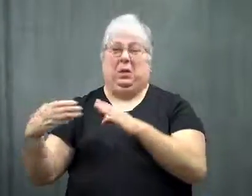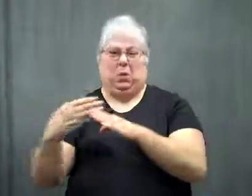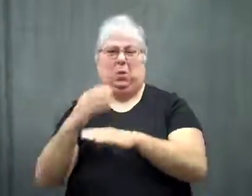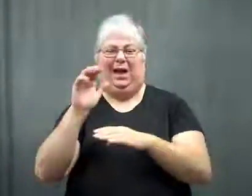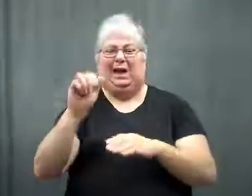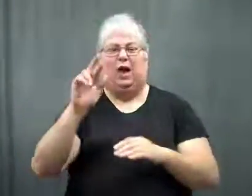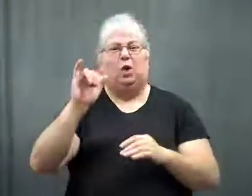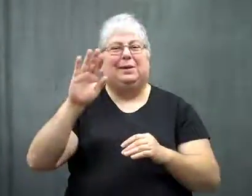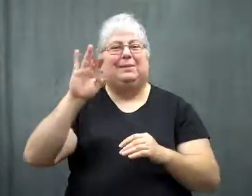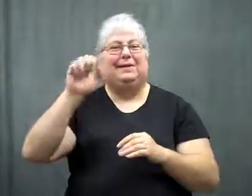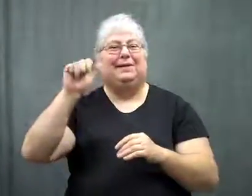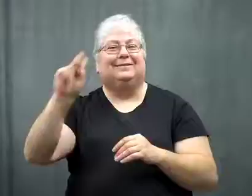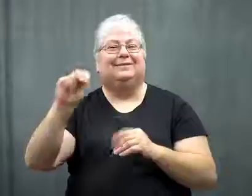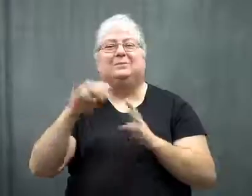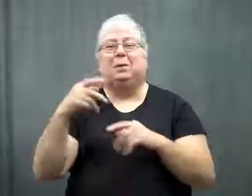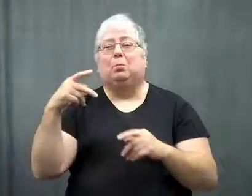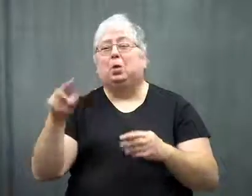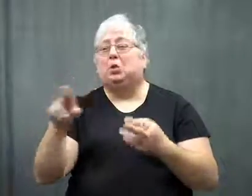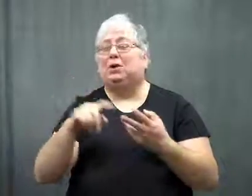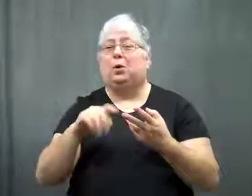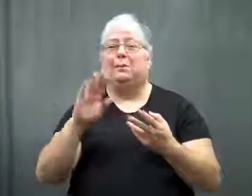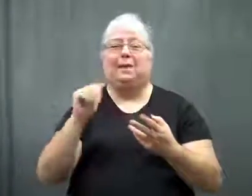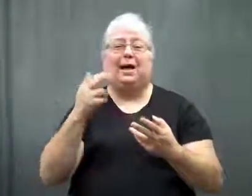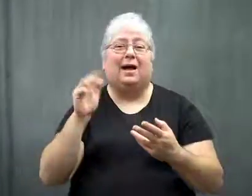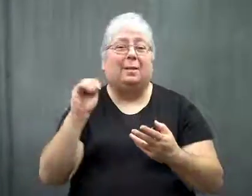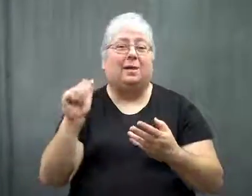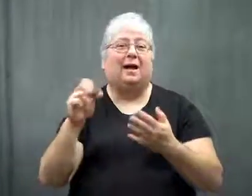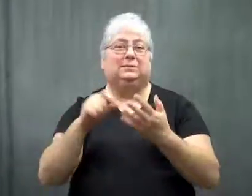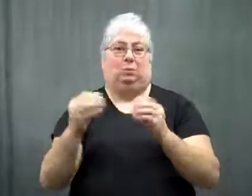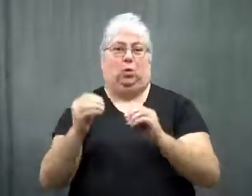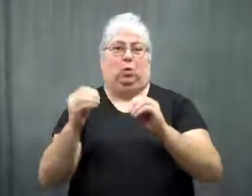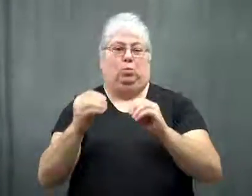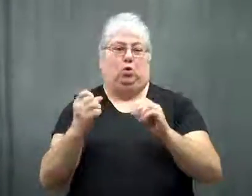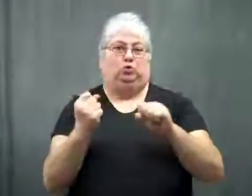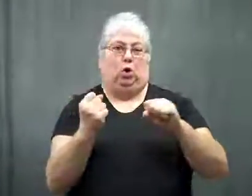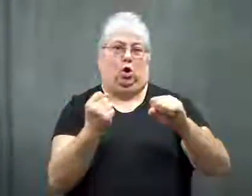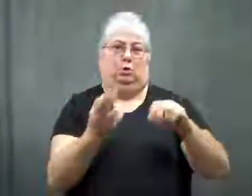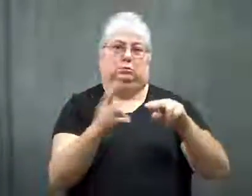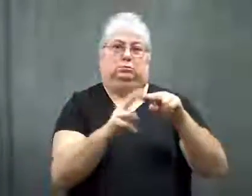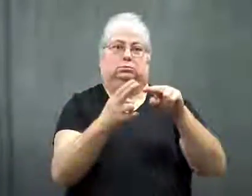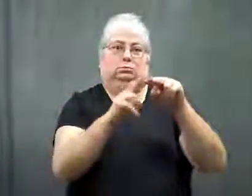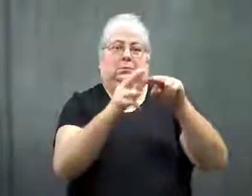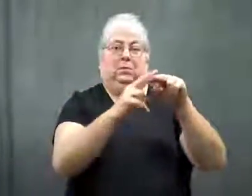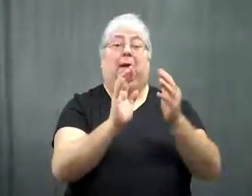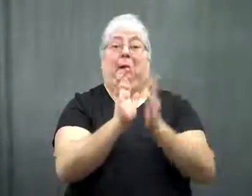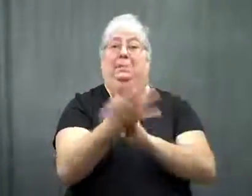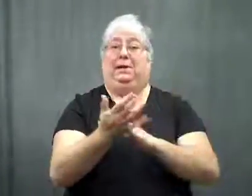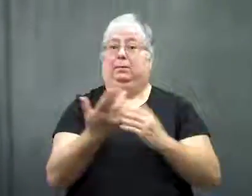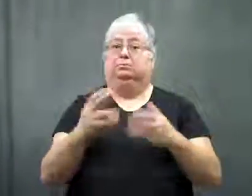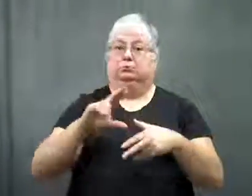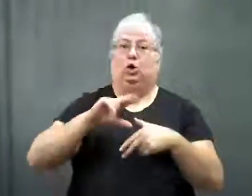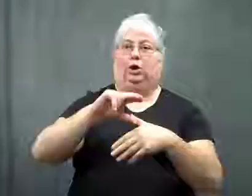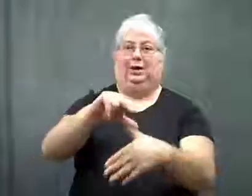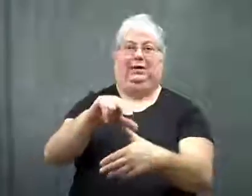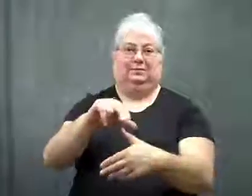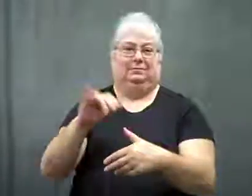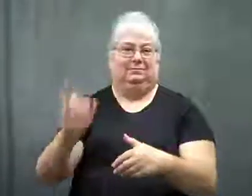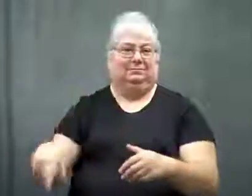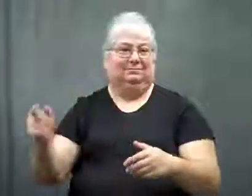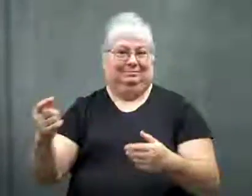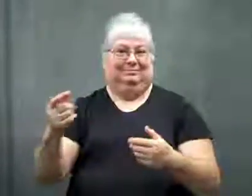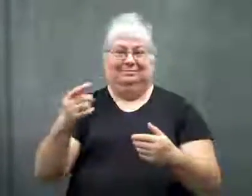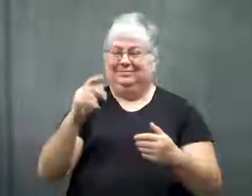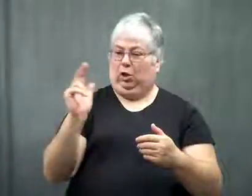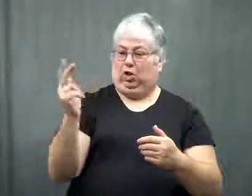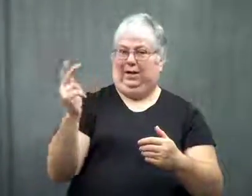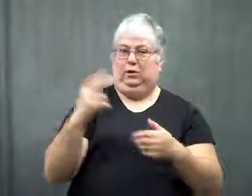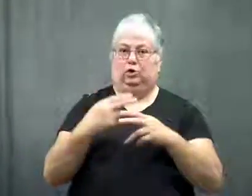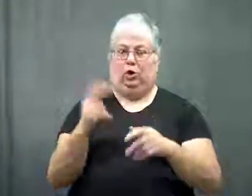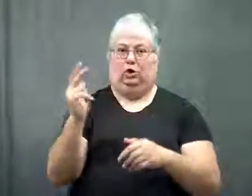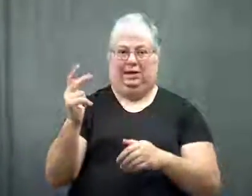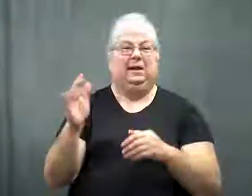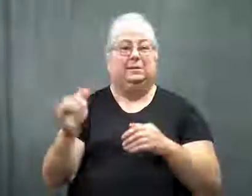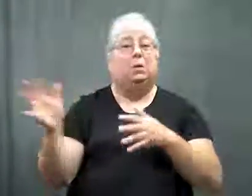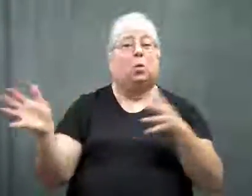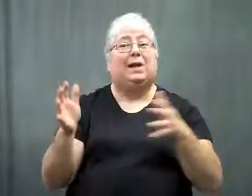It went through the Caribbean, gaining strength becoming a hurricane.